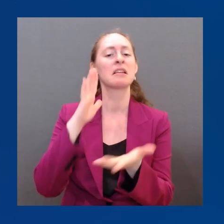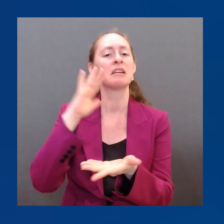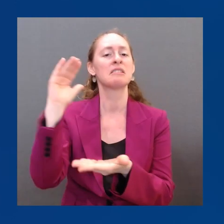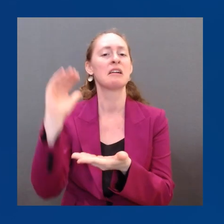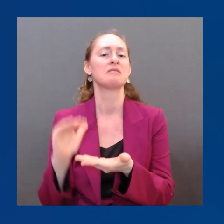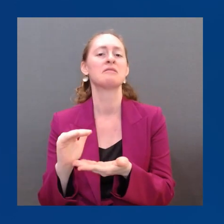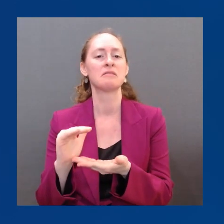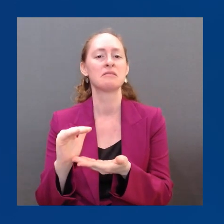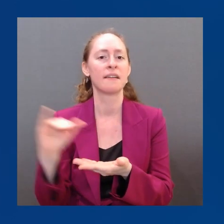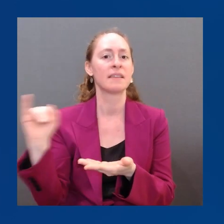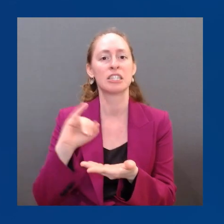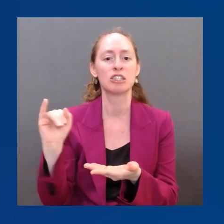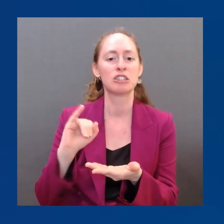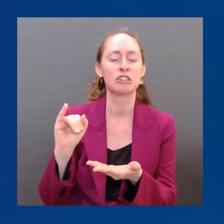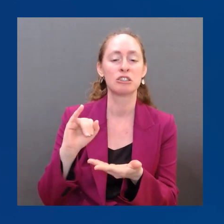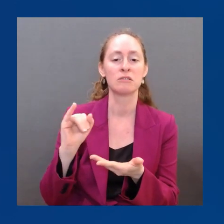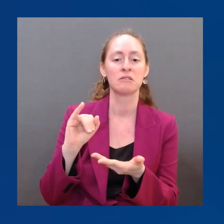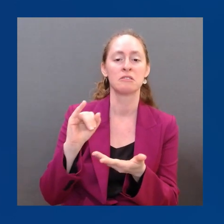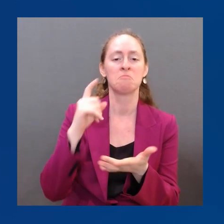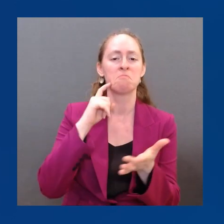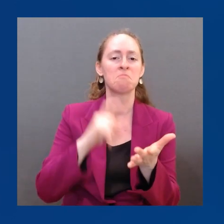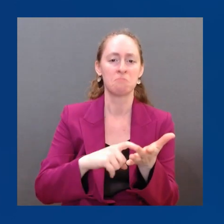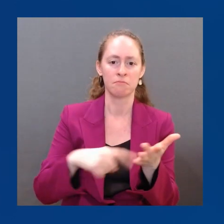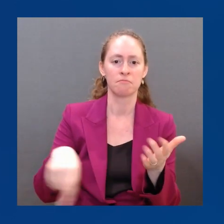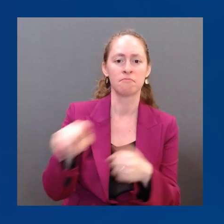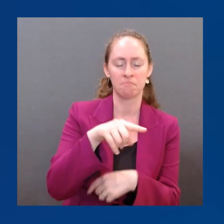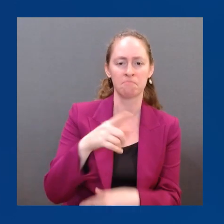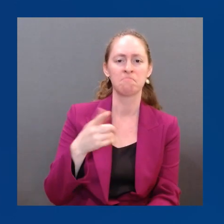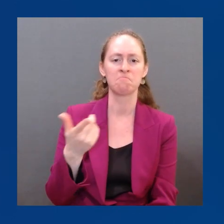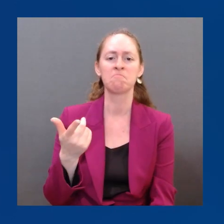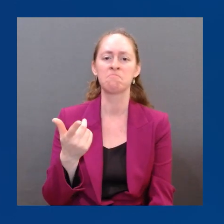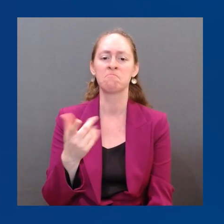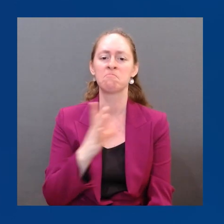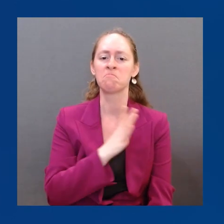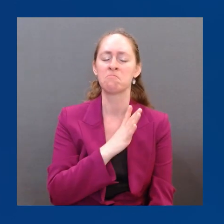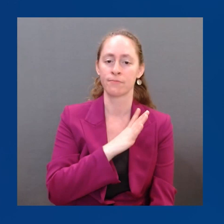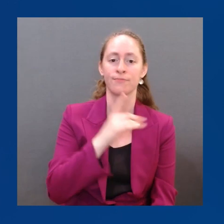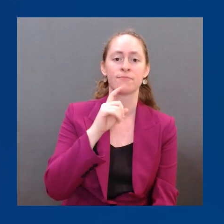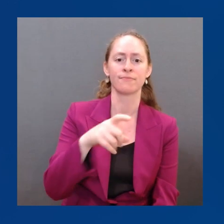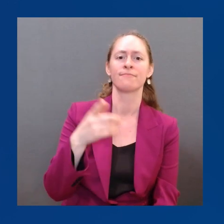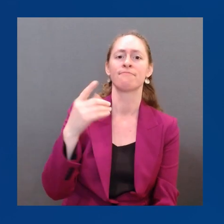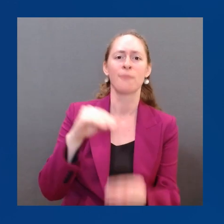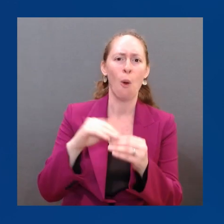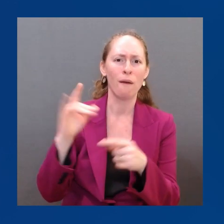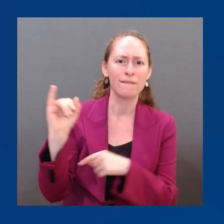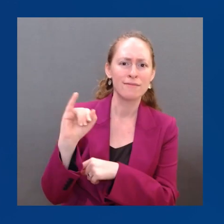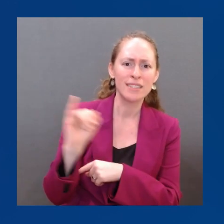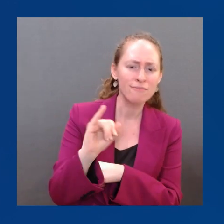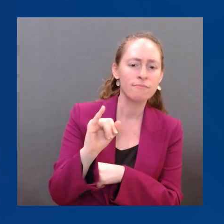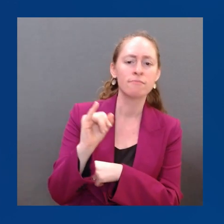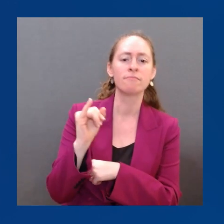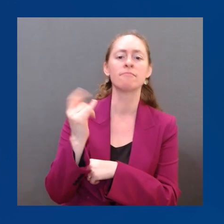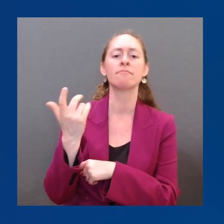we're going to see more infections. What will happen with mitigation? Are we going to put in any more mitigation or will mitigation remain relatively low?